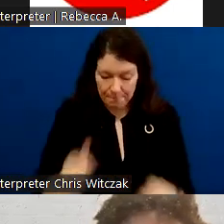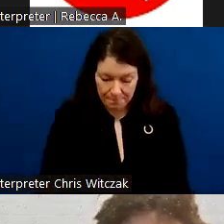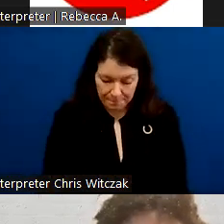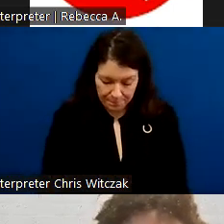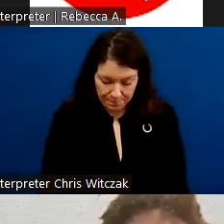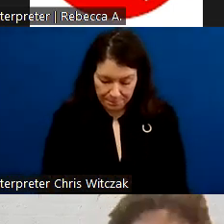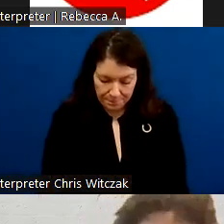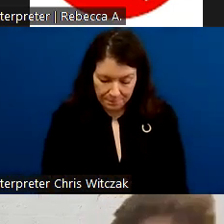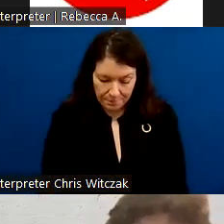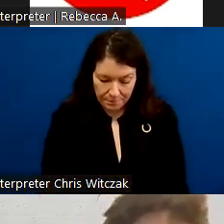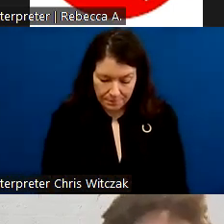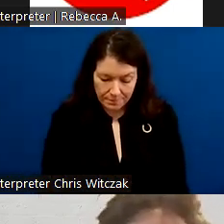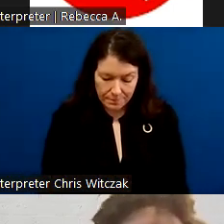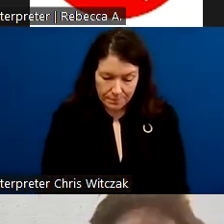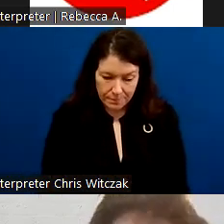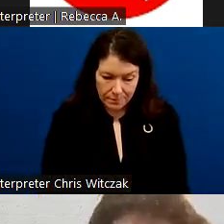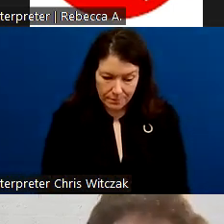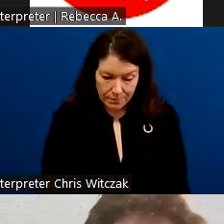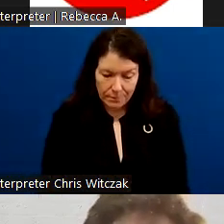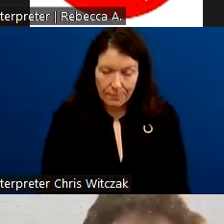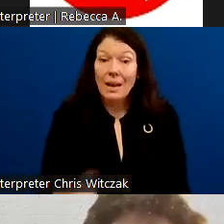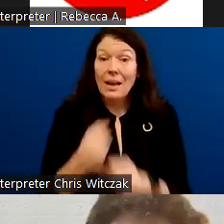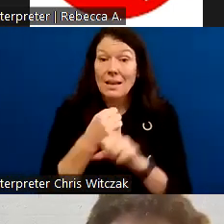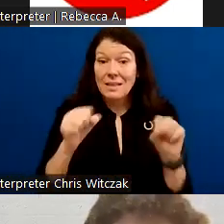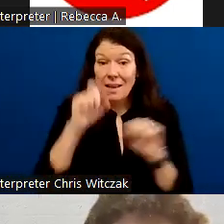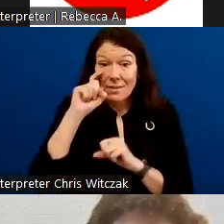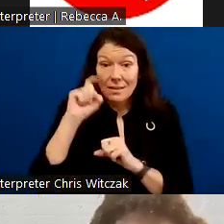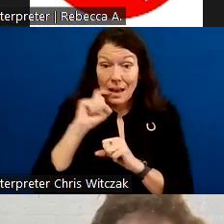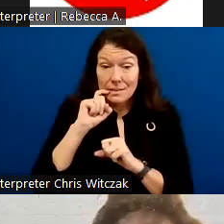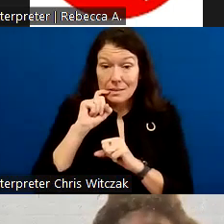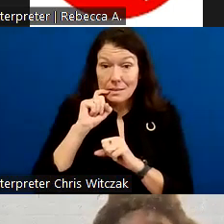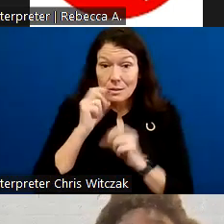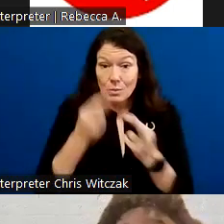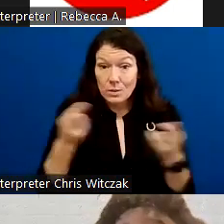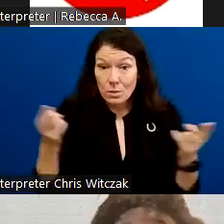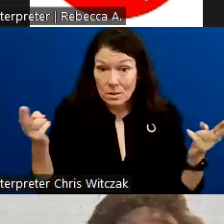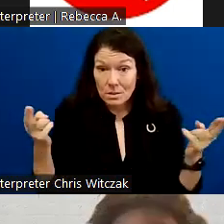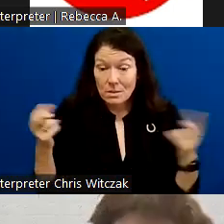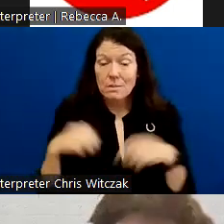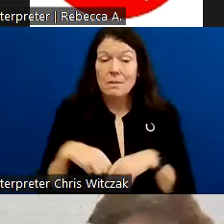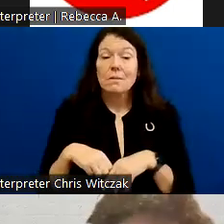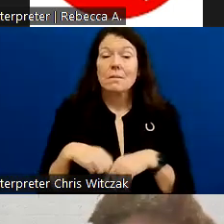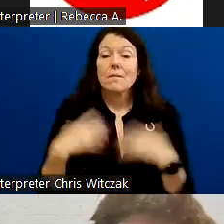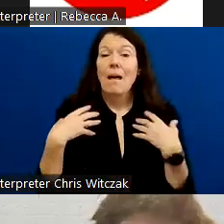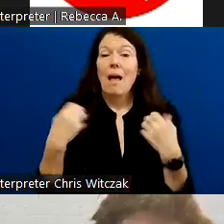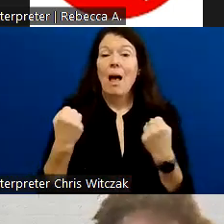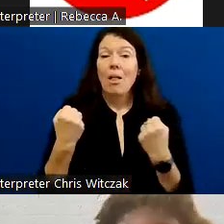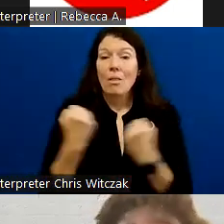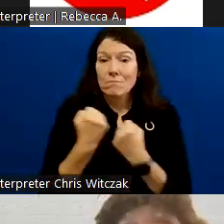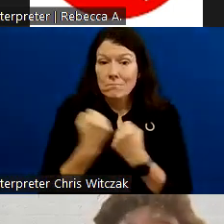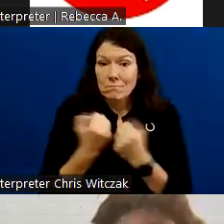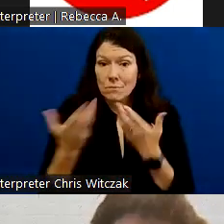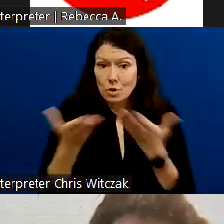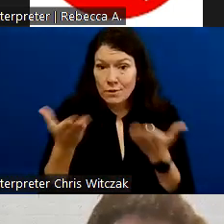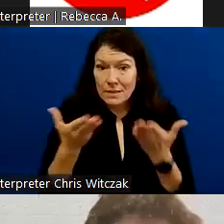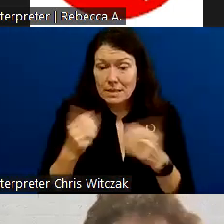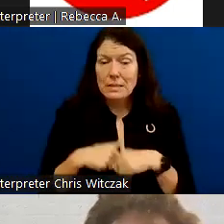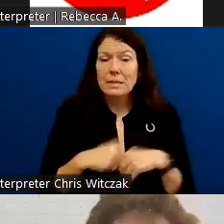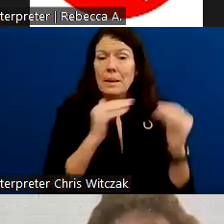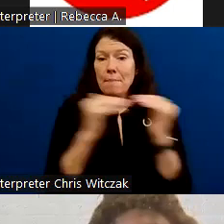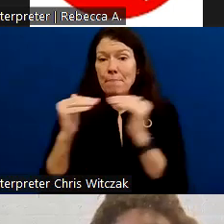next session, safer sex resources, health promotion services, peer-based services and